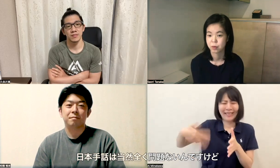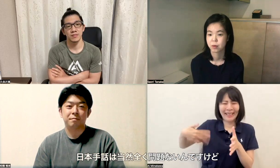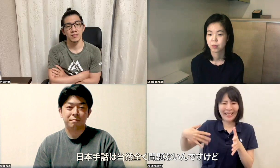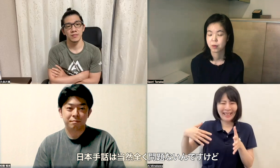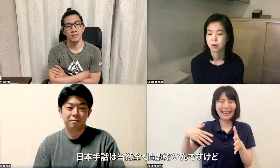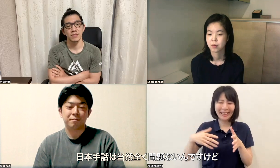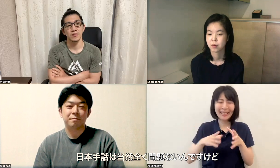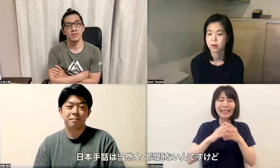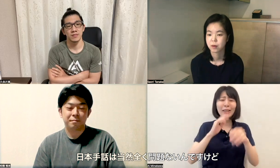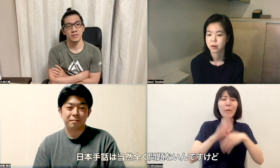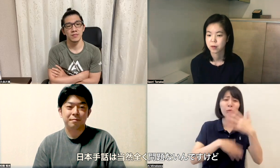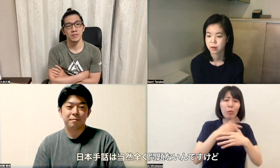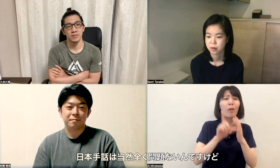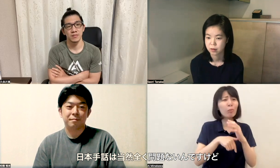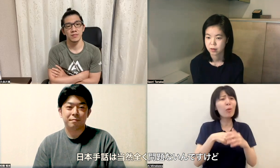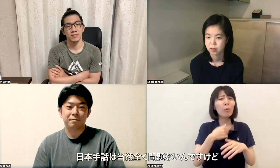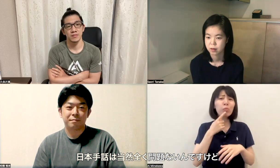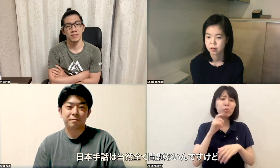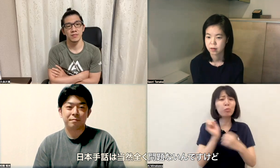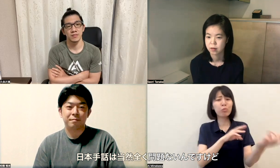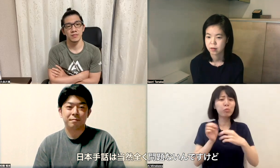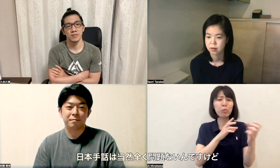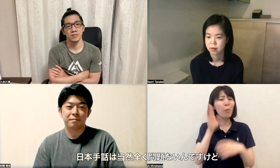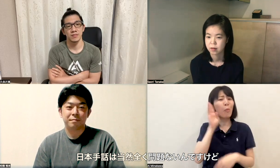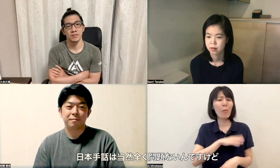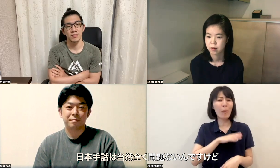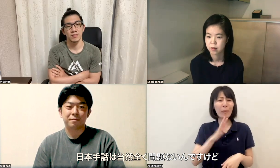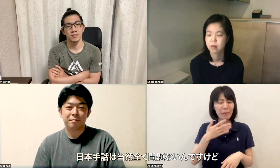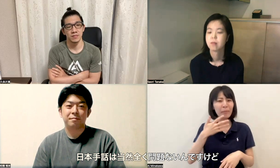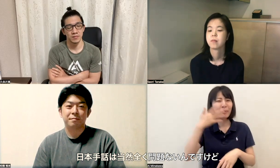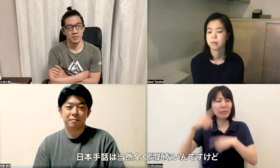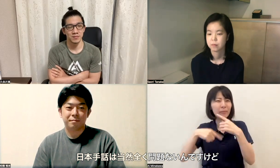There is no problem in JSL, of course, but